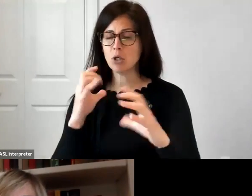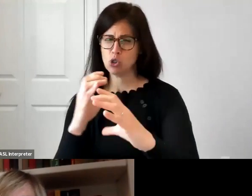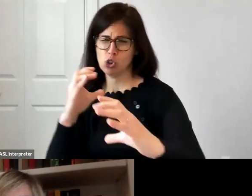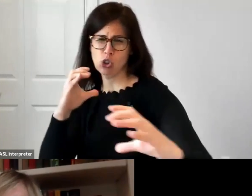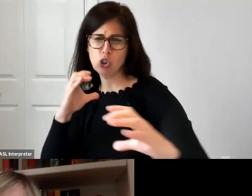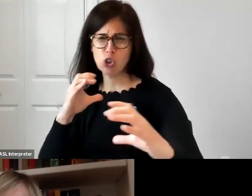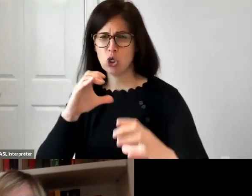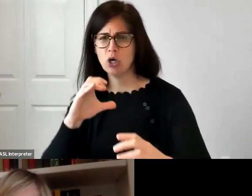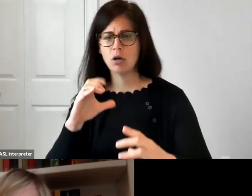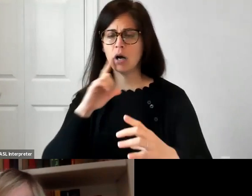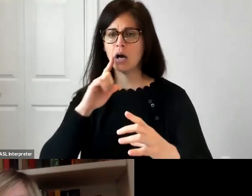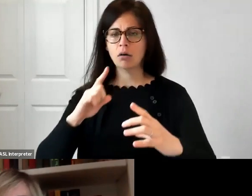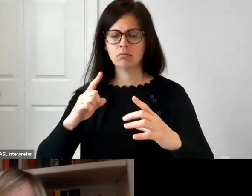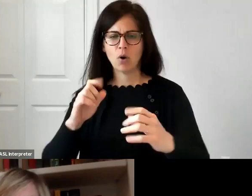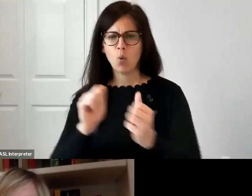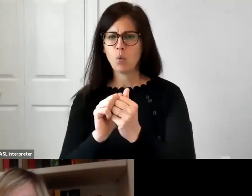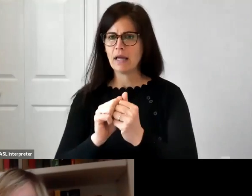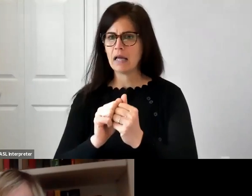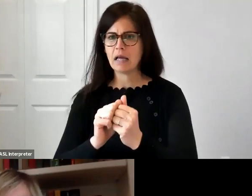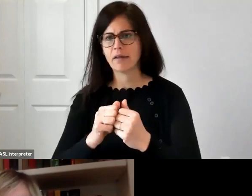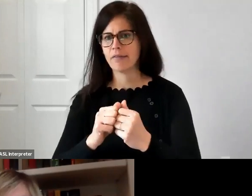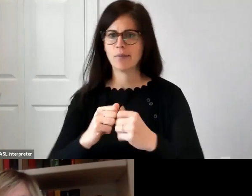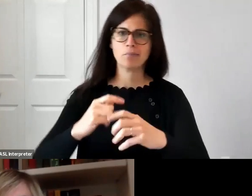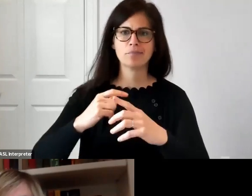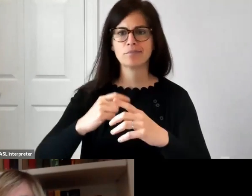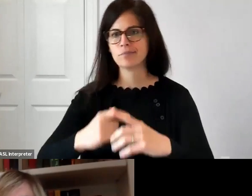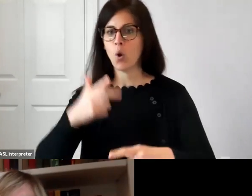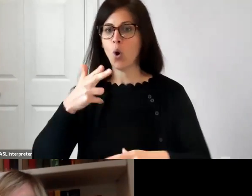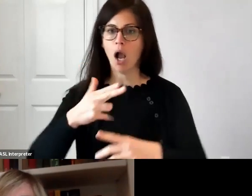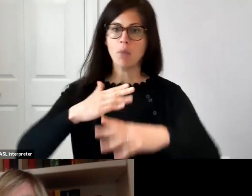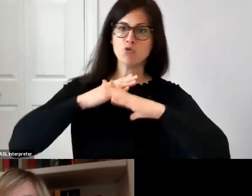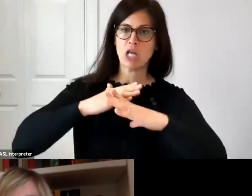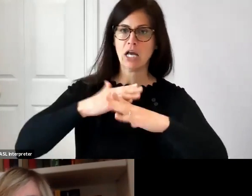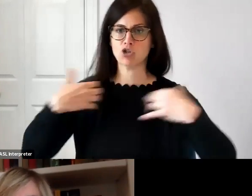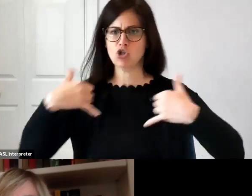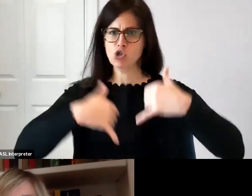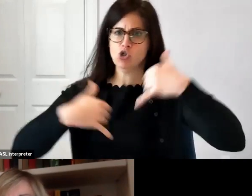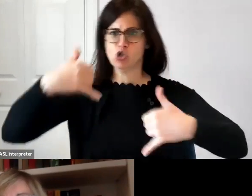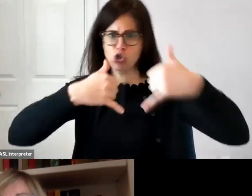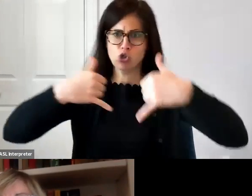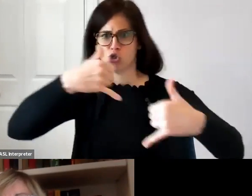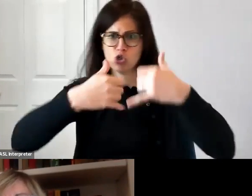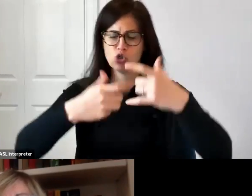and layers of you know, bullet protection and carrying military-style rifles,